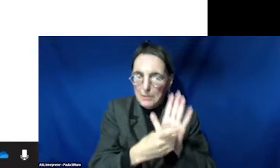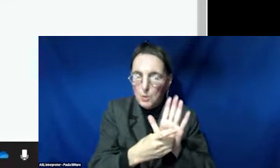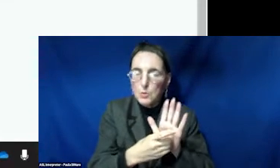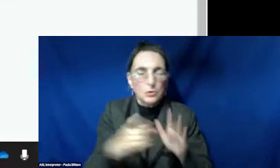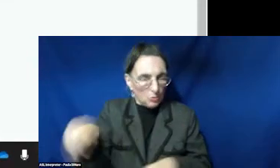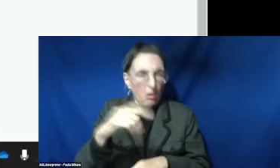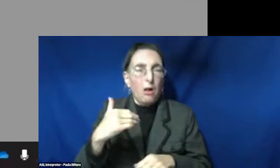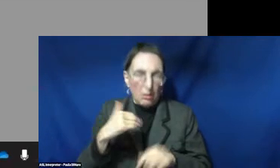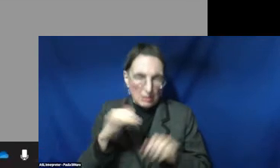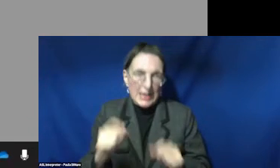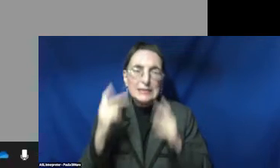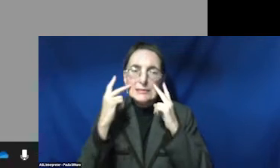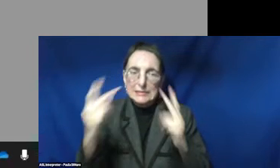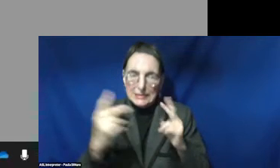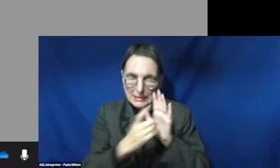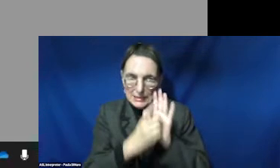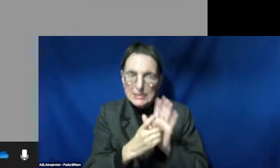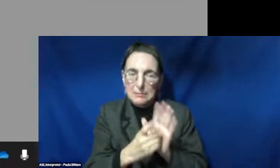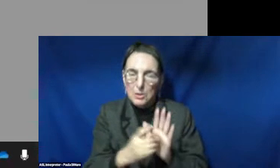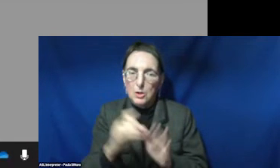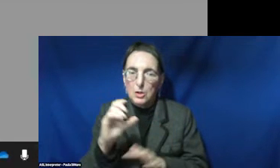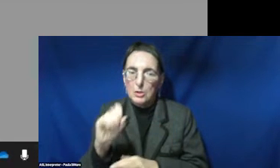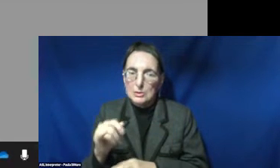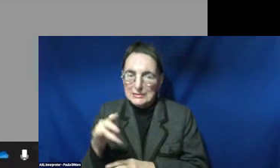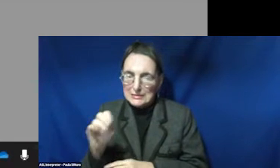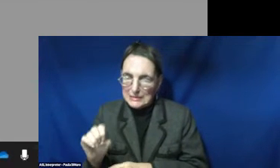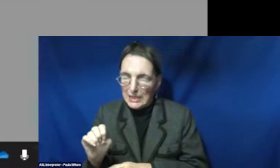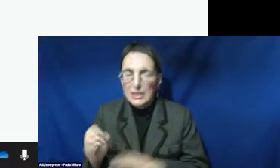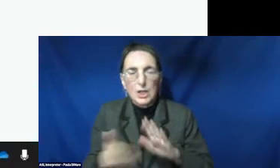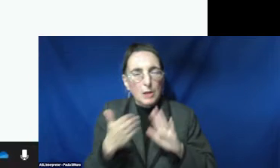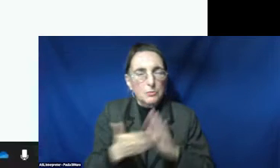And this operates very similarly to the proposals.